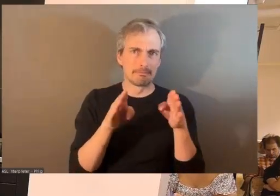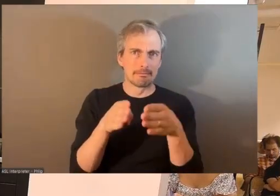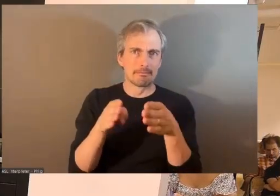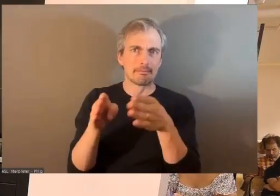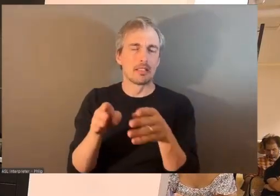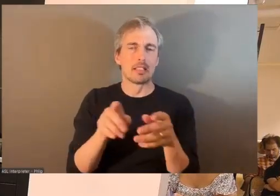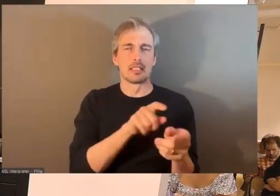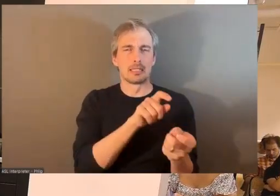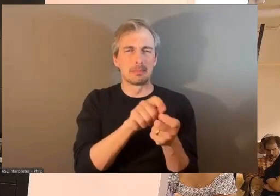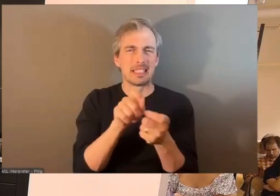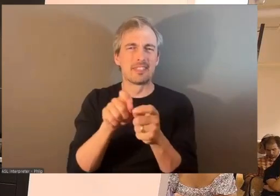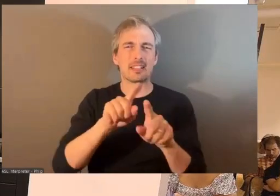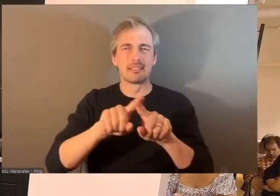And some of them do identify with...